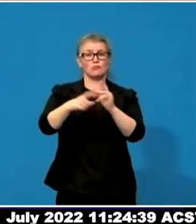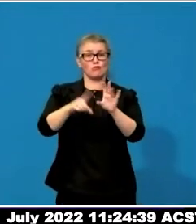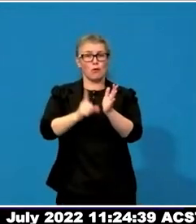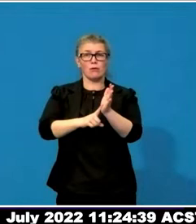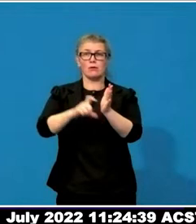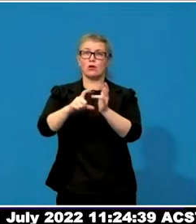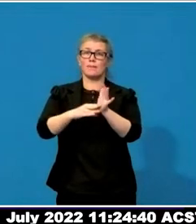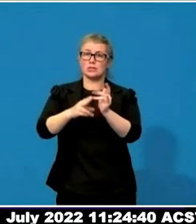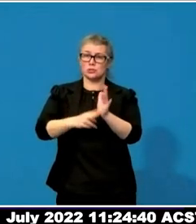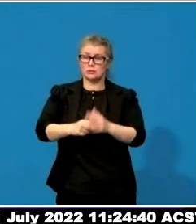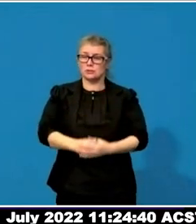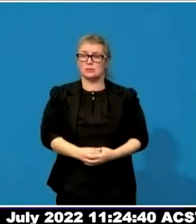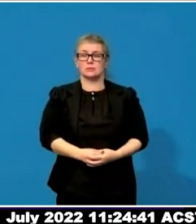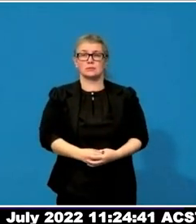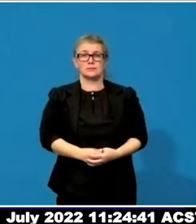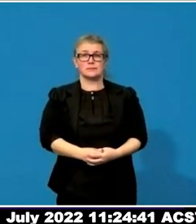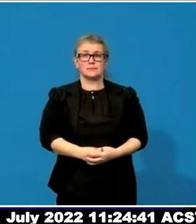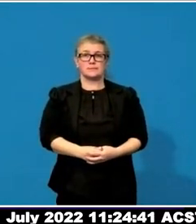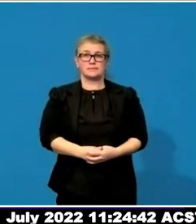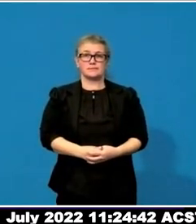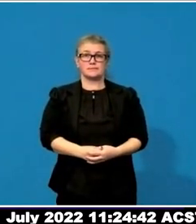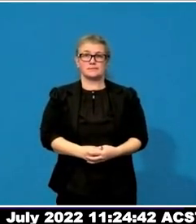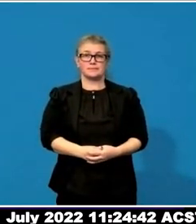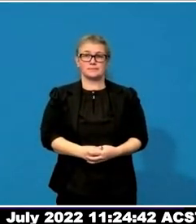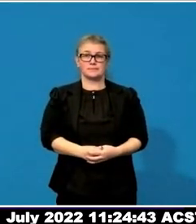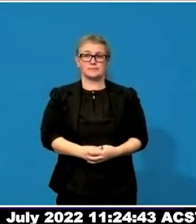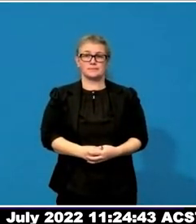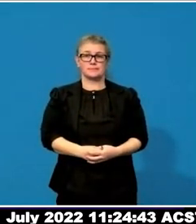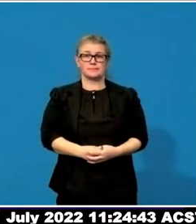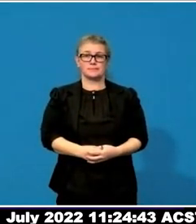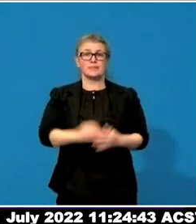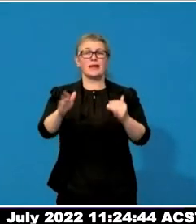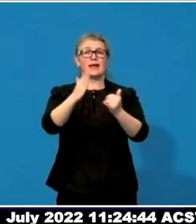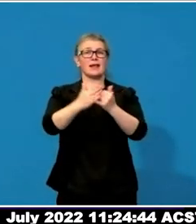evidence. That, Commissioners, is last time I will speak in legalese during this opening.